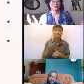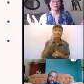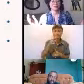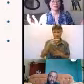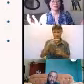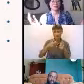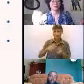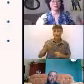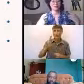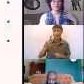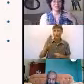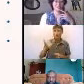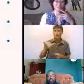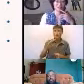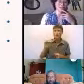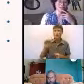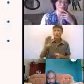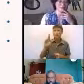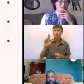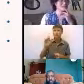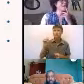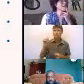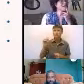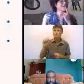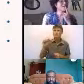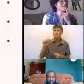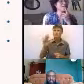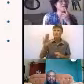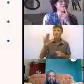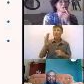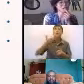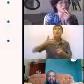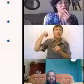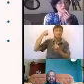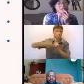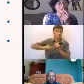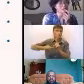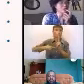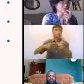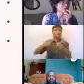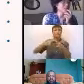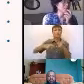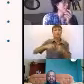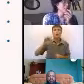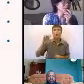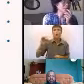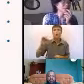presentation last week or last month. This is from Coco out of Montreal, “The problem